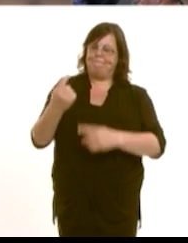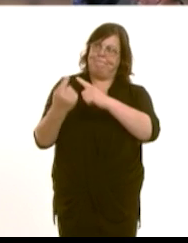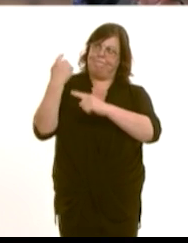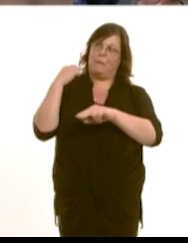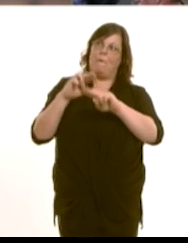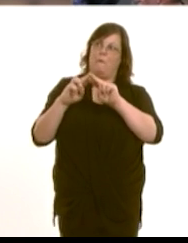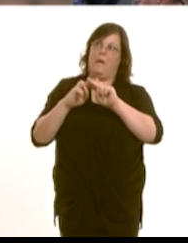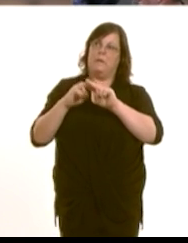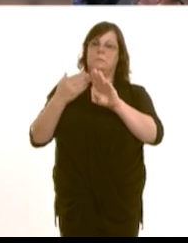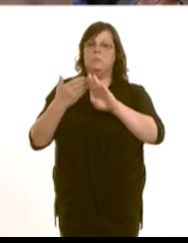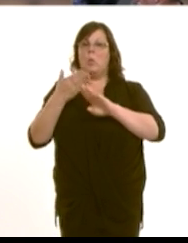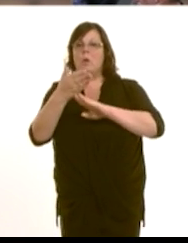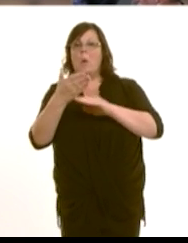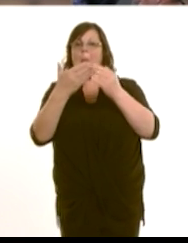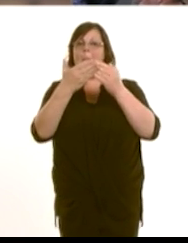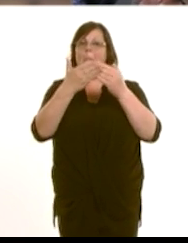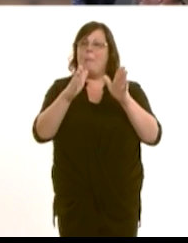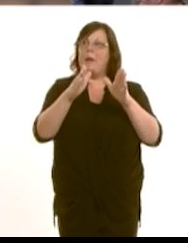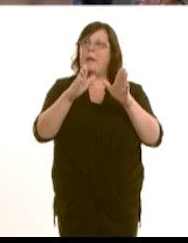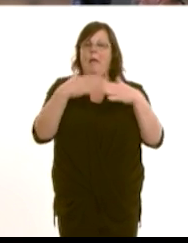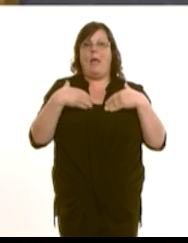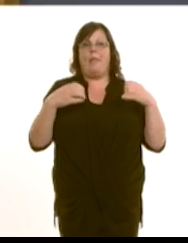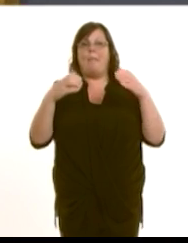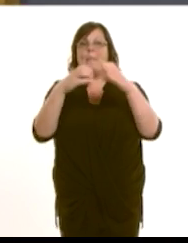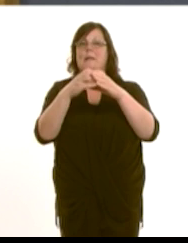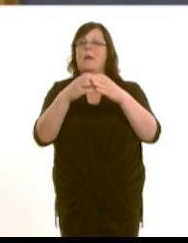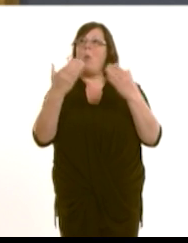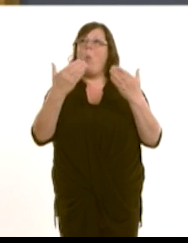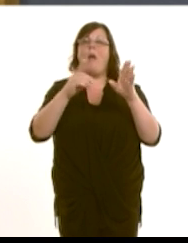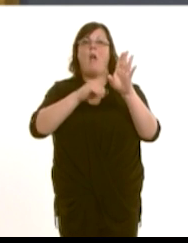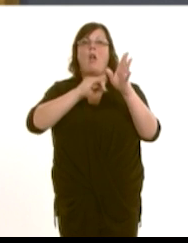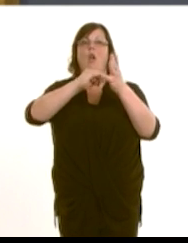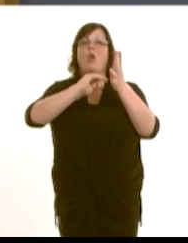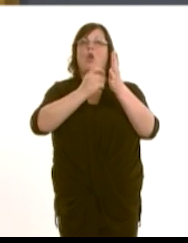public health meeting in Ystradgynlais and one of the big challenges that they were facing